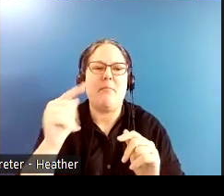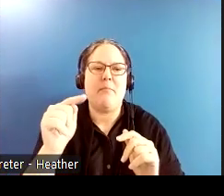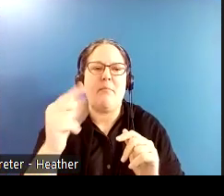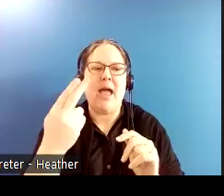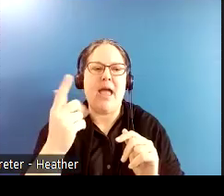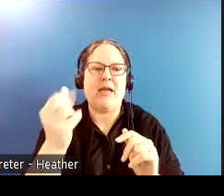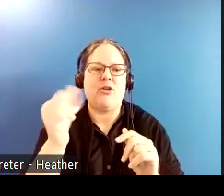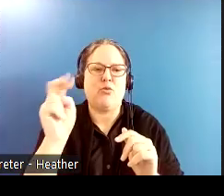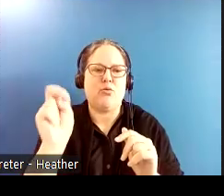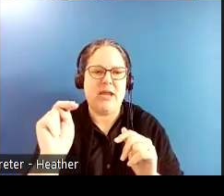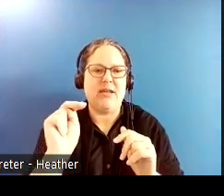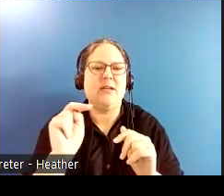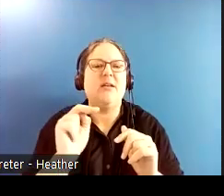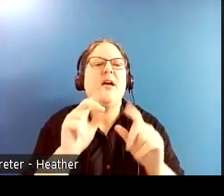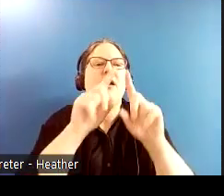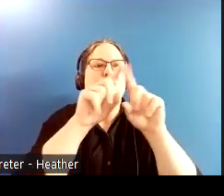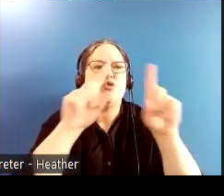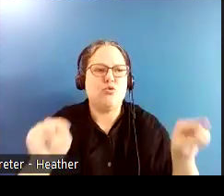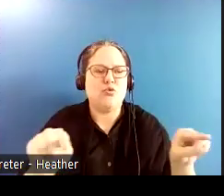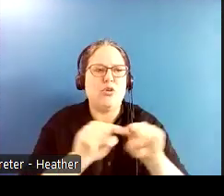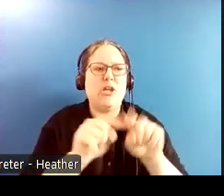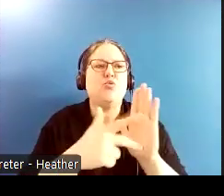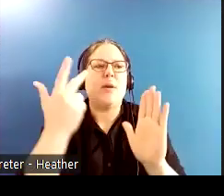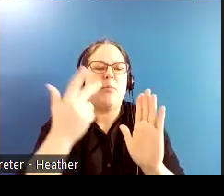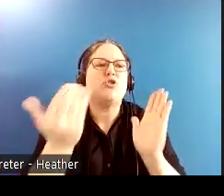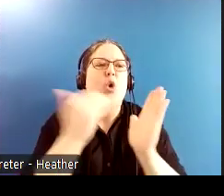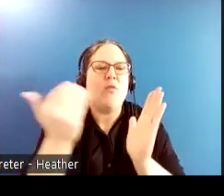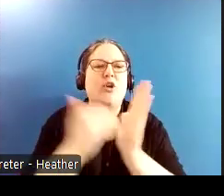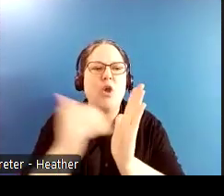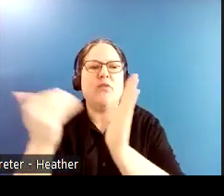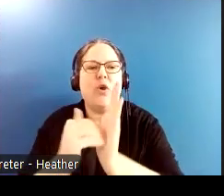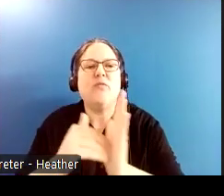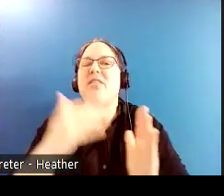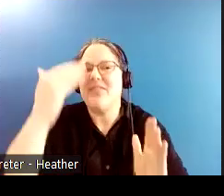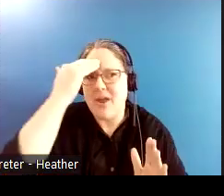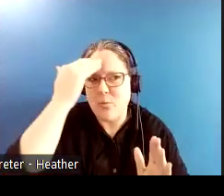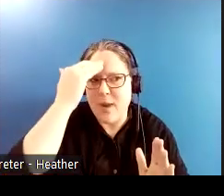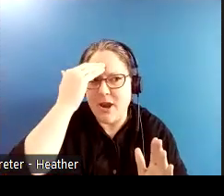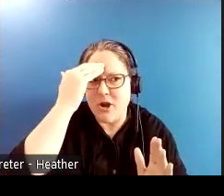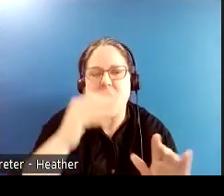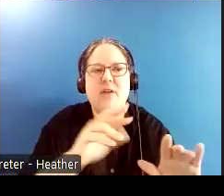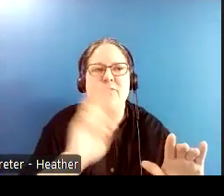aware of triangles that are right angles and have sides that are ratioed three, four, and five,